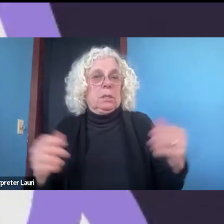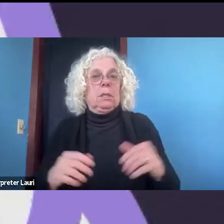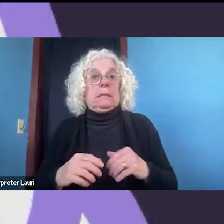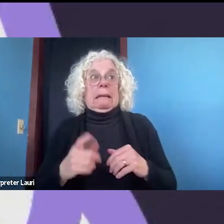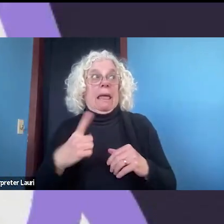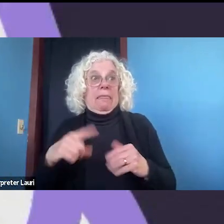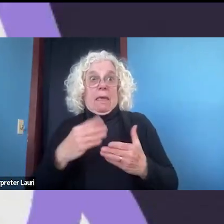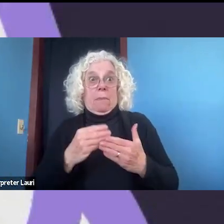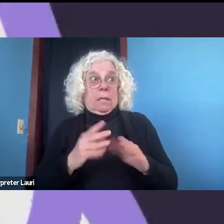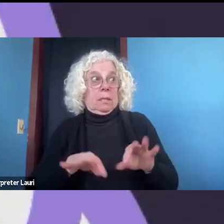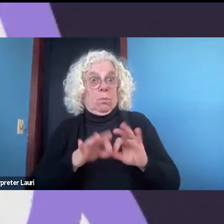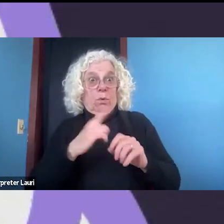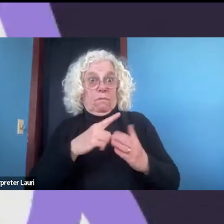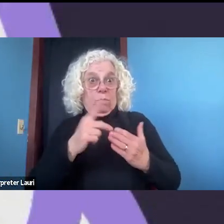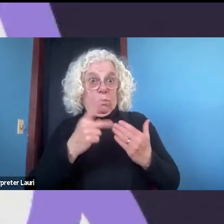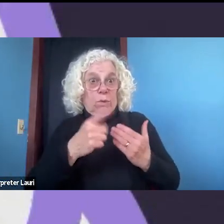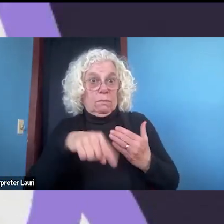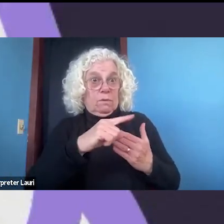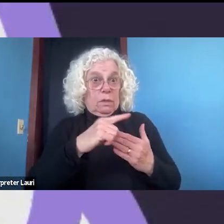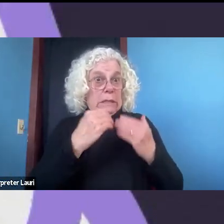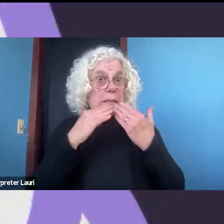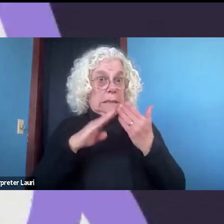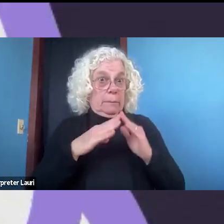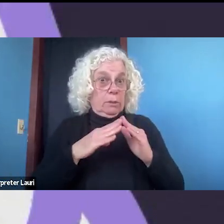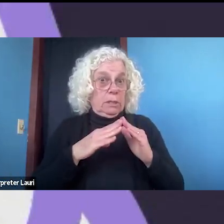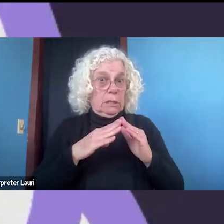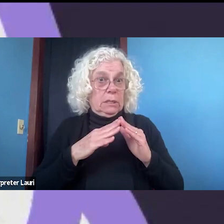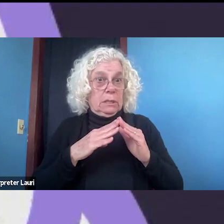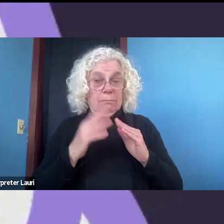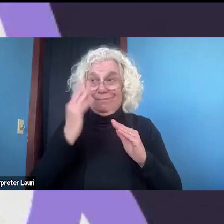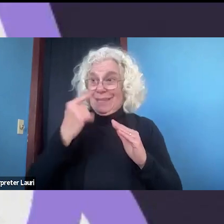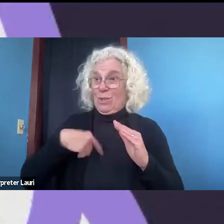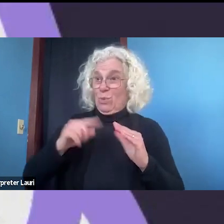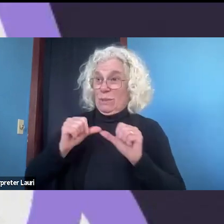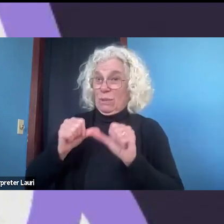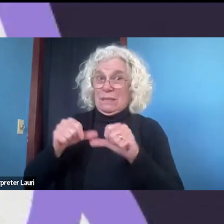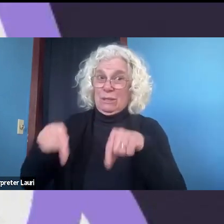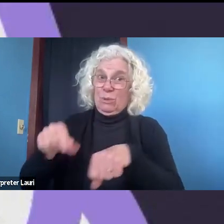But that's why we do this work. And, beyond our advocacy